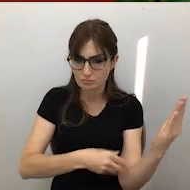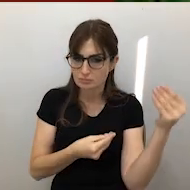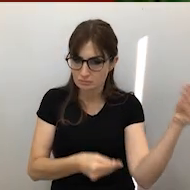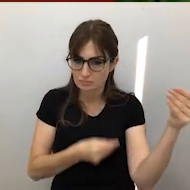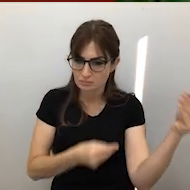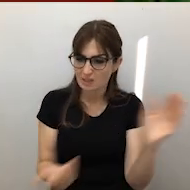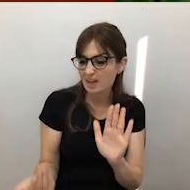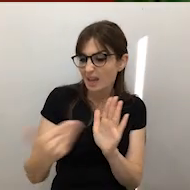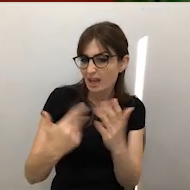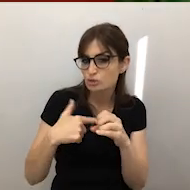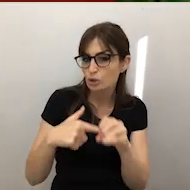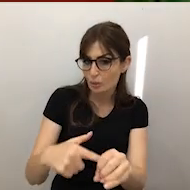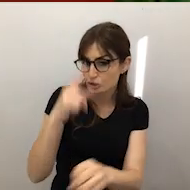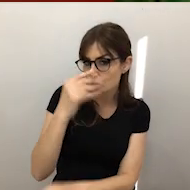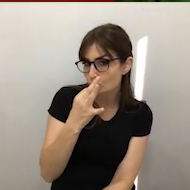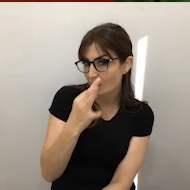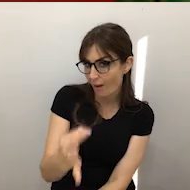and what additional questions we should ask.